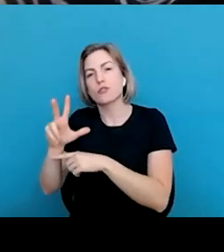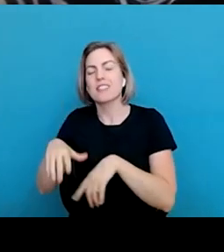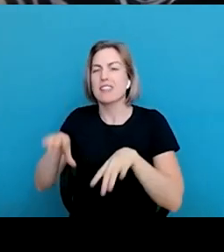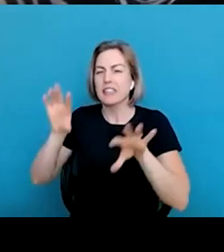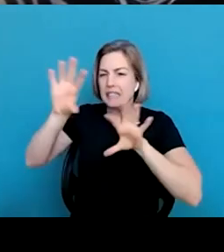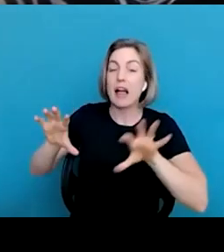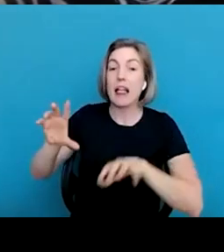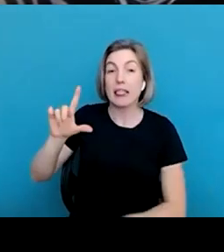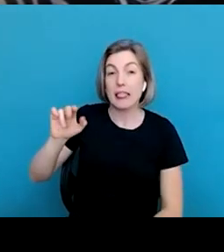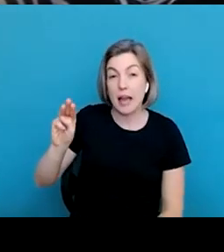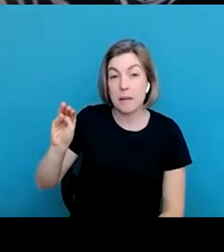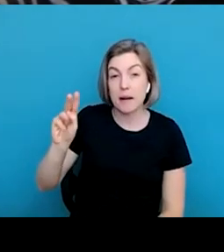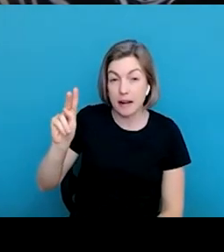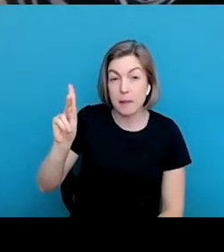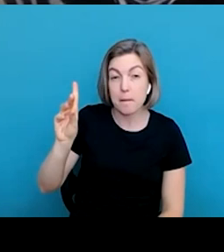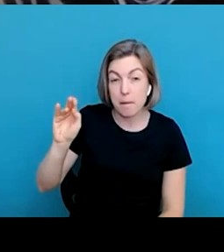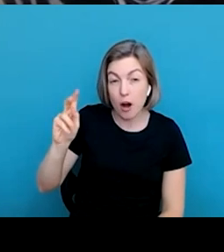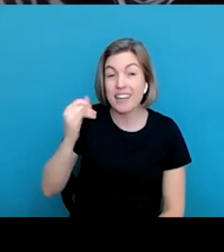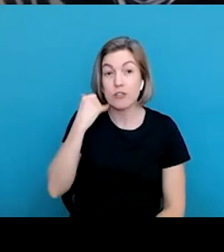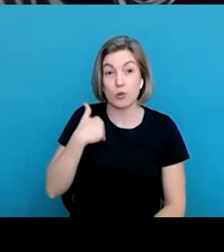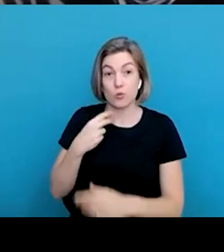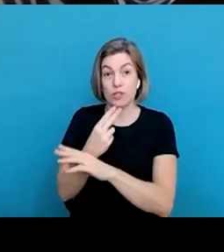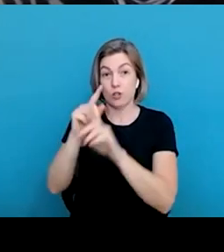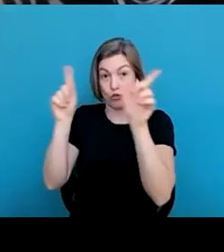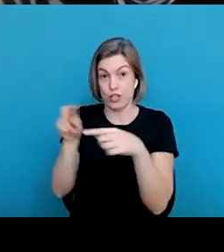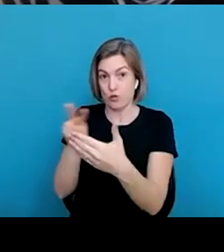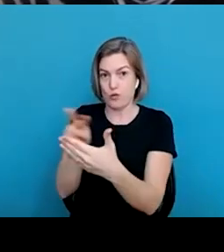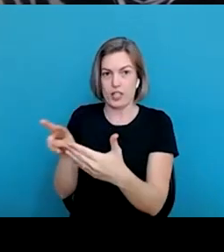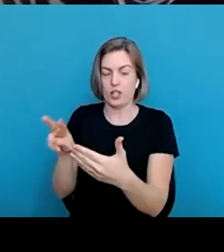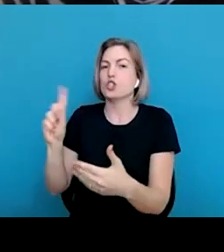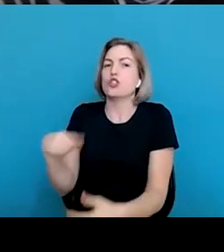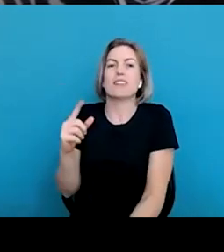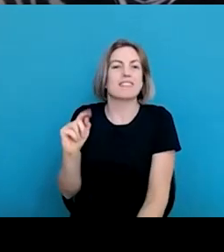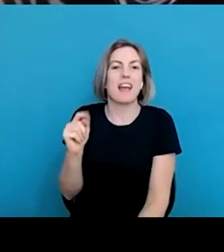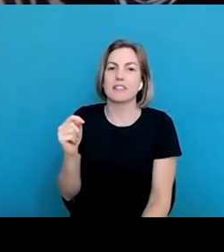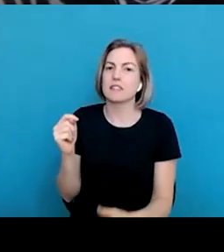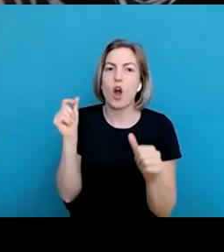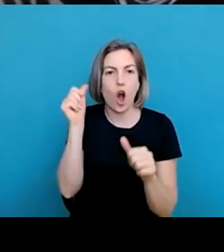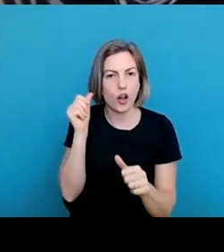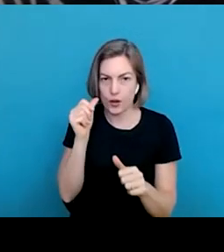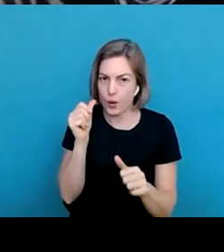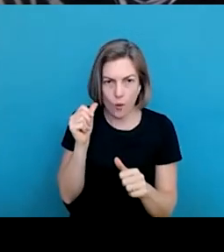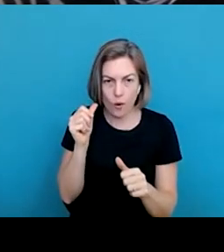are using a screen reader, if you are dealing with purely in this kind of text anx audio format, you can navigate effectively.